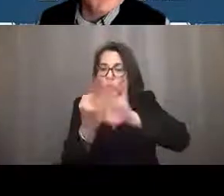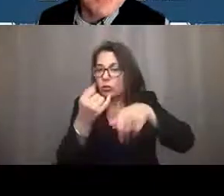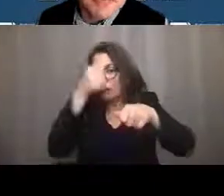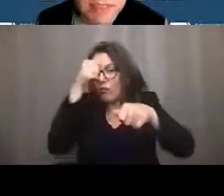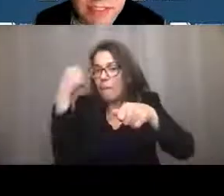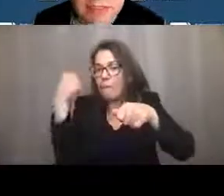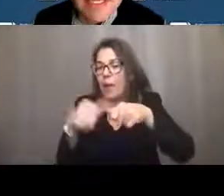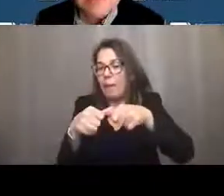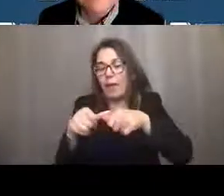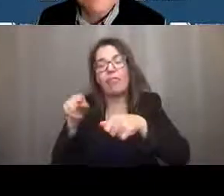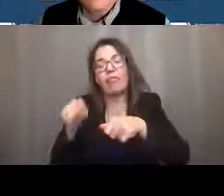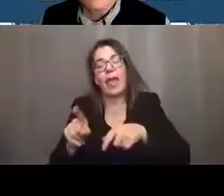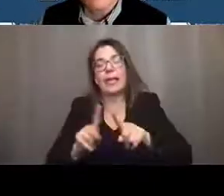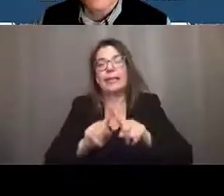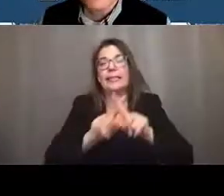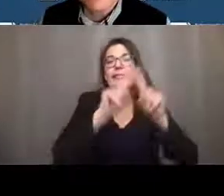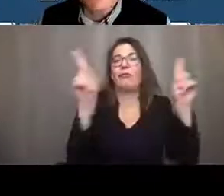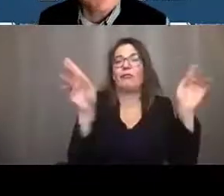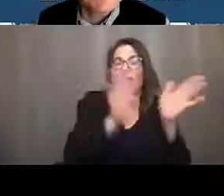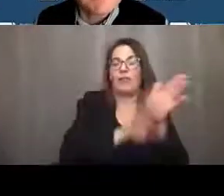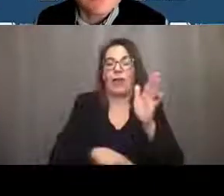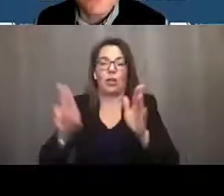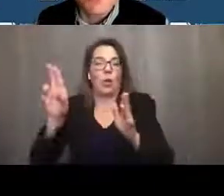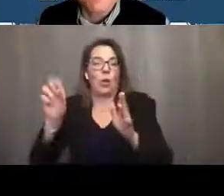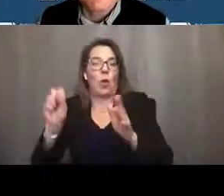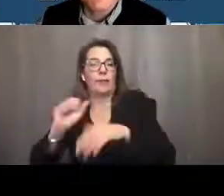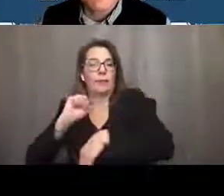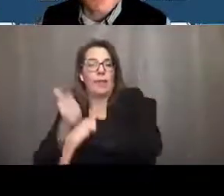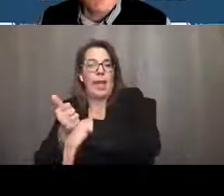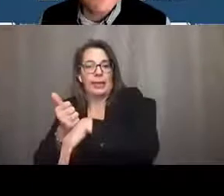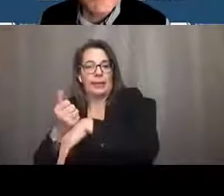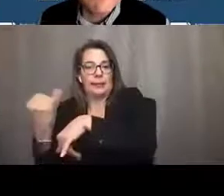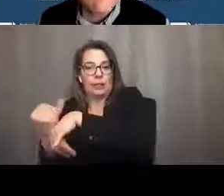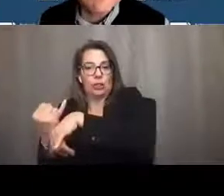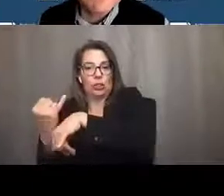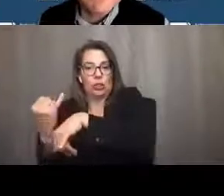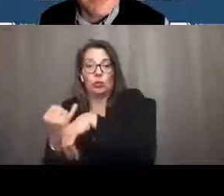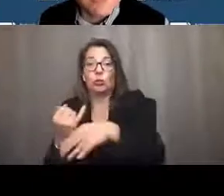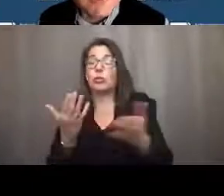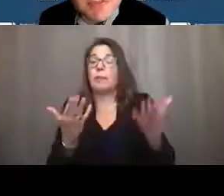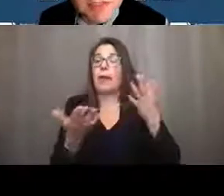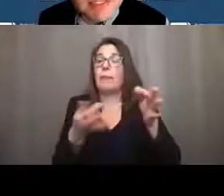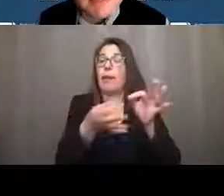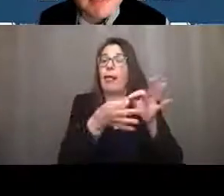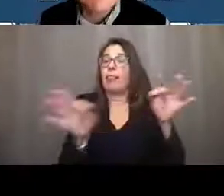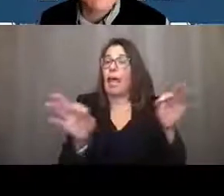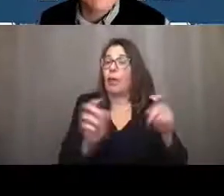differently than the US based institution. For example, there may be language differences,